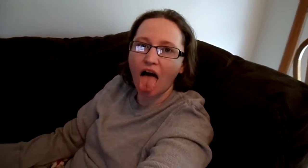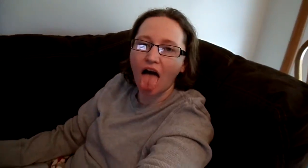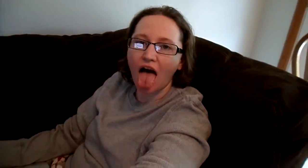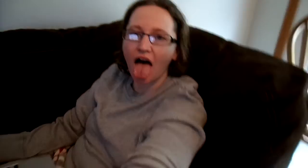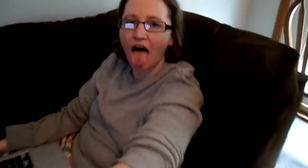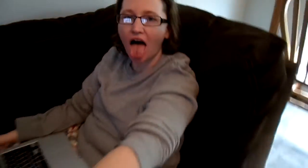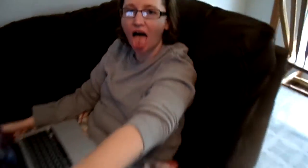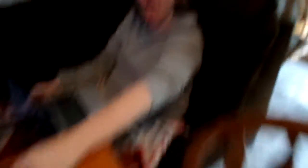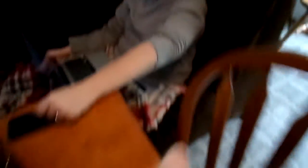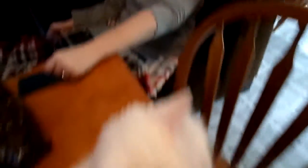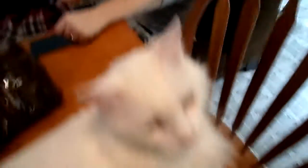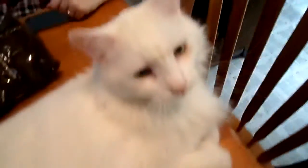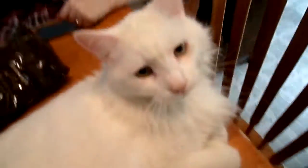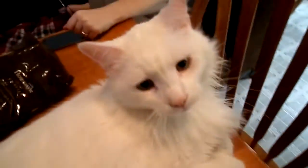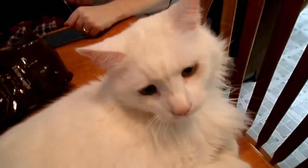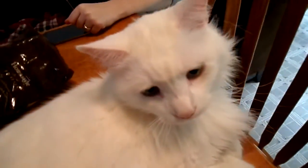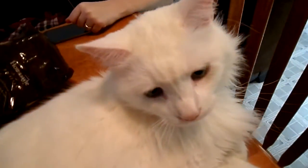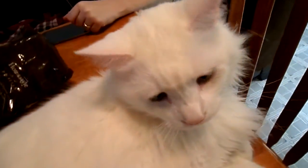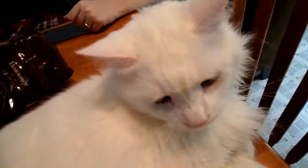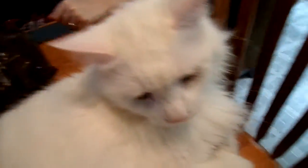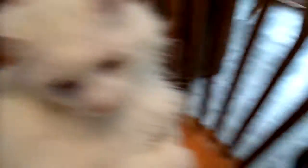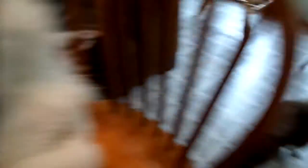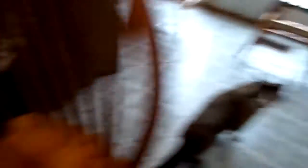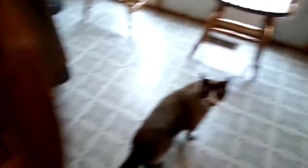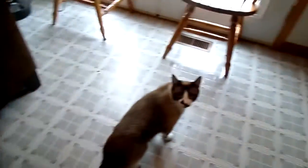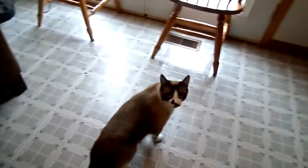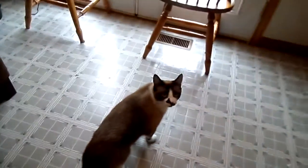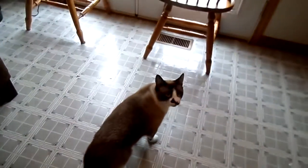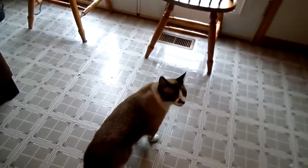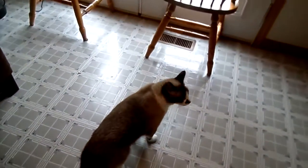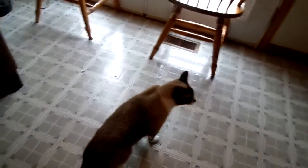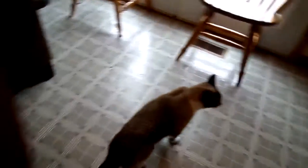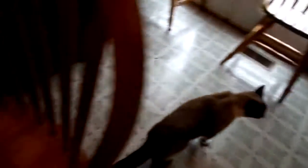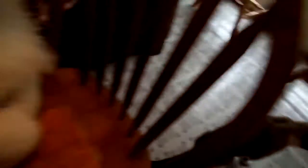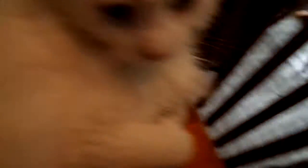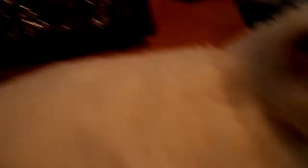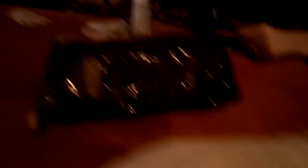EHHHHH EHHHH